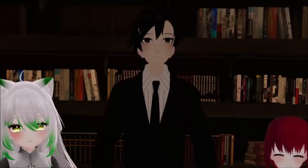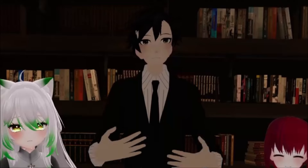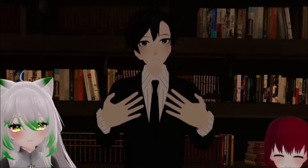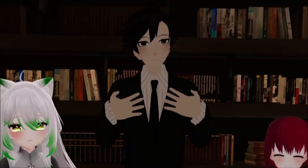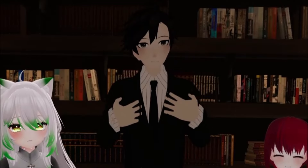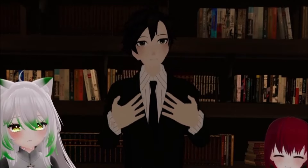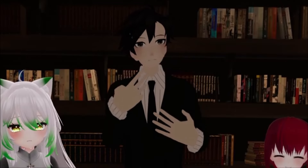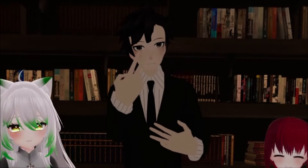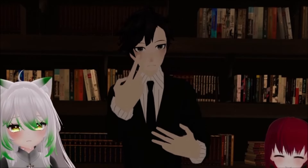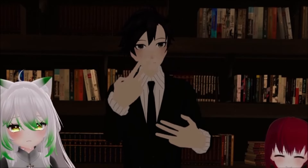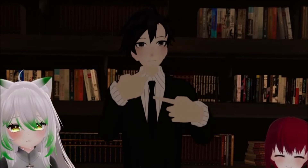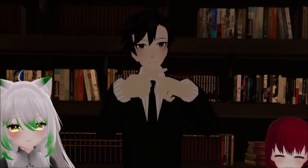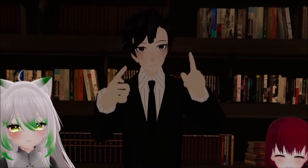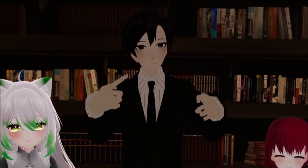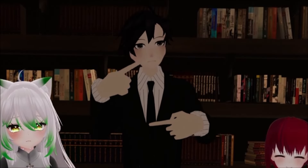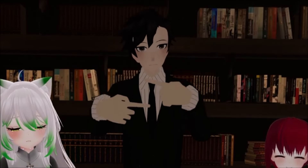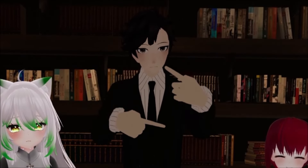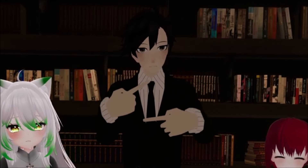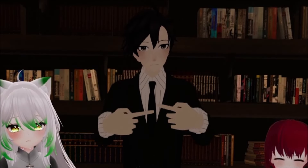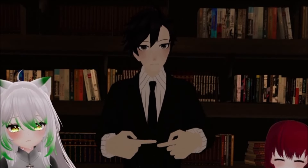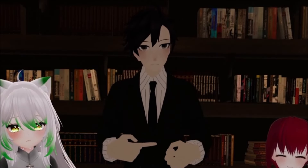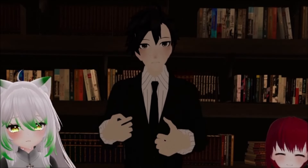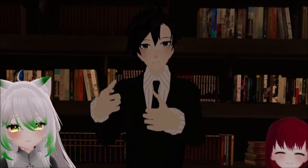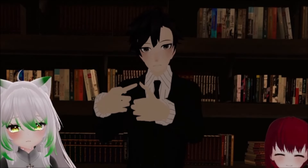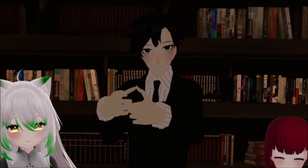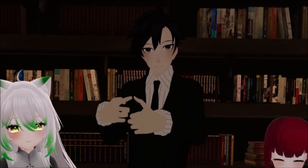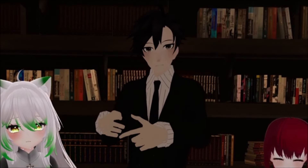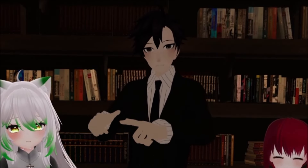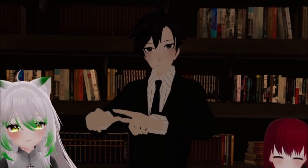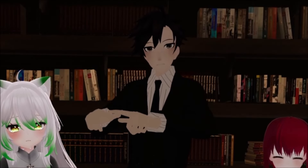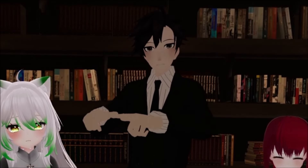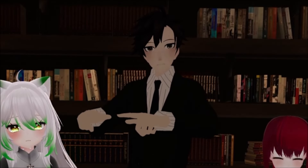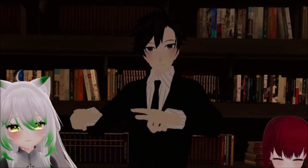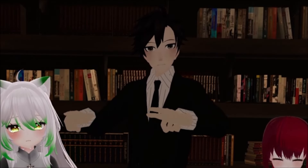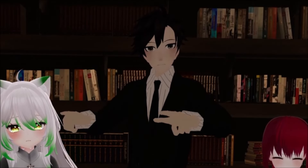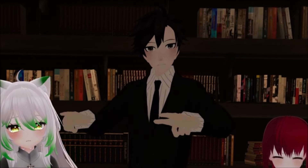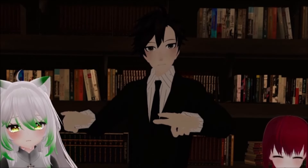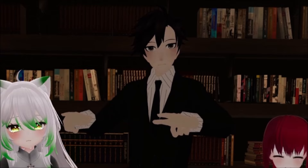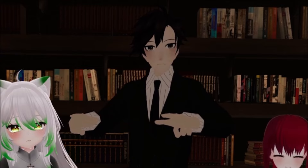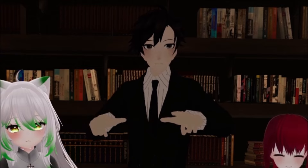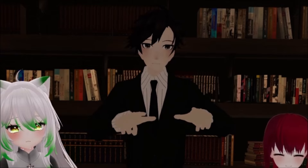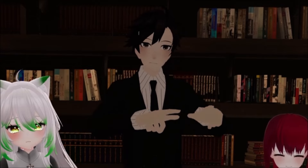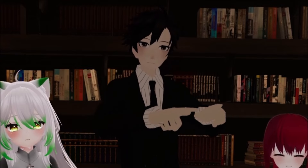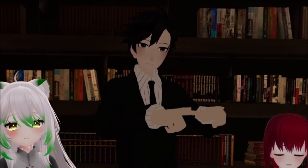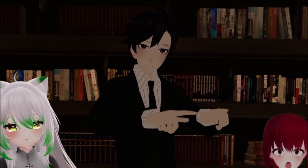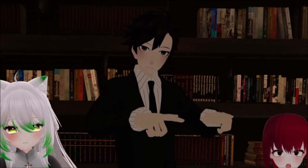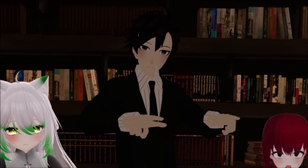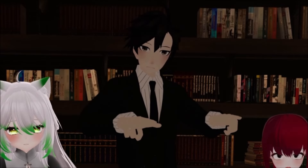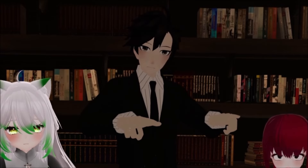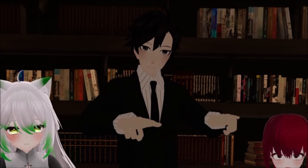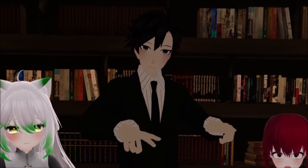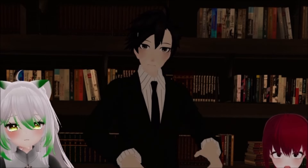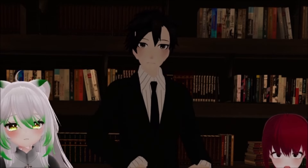(American Sign Language) There are 2 different signs for Language (American Sign Language) This is the first sign for "language"